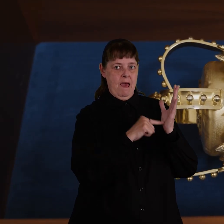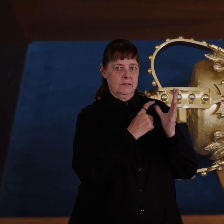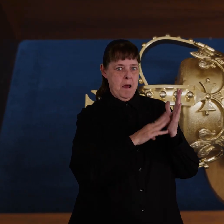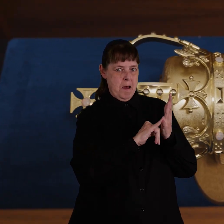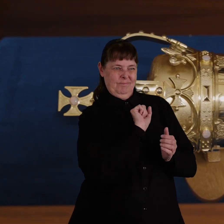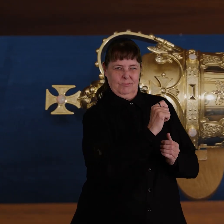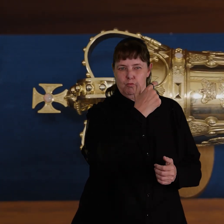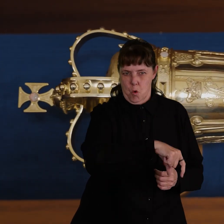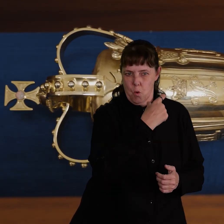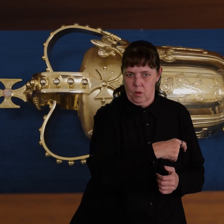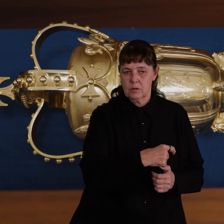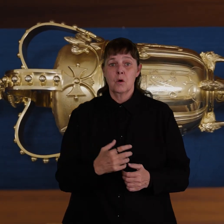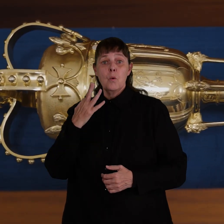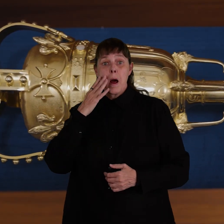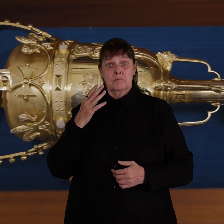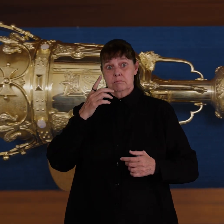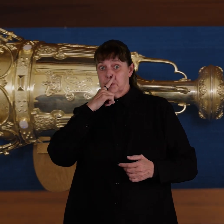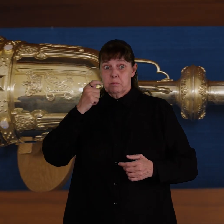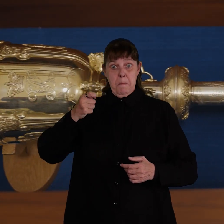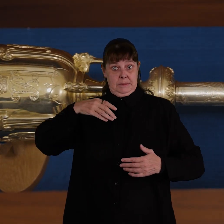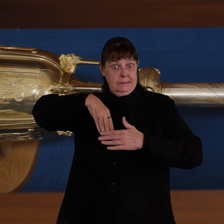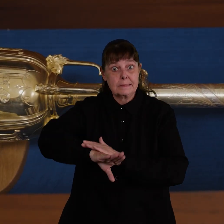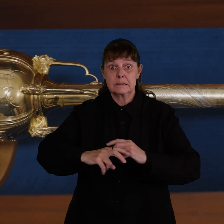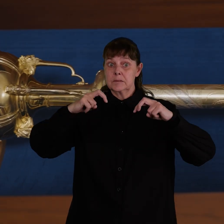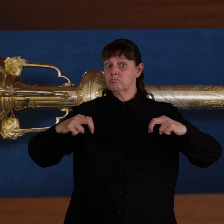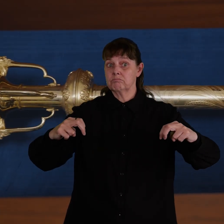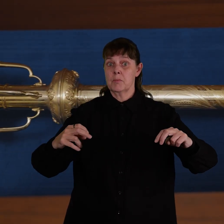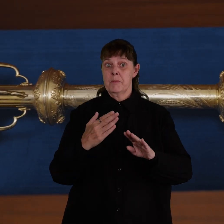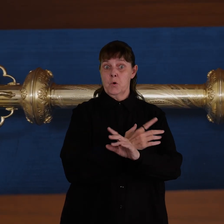mentioned the role of the serjeant at arms. It is the responsibility of the serjeant at